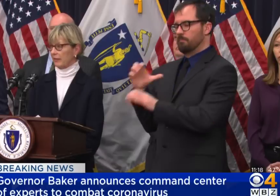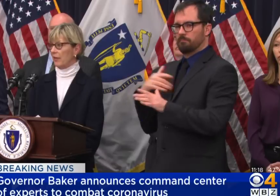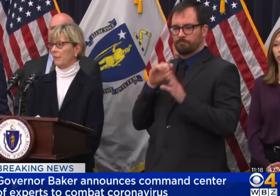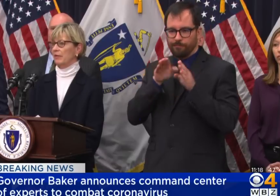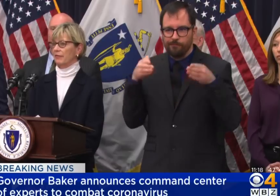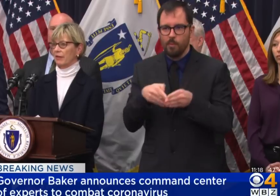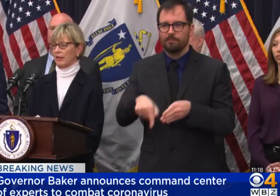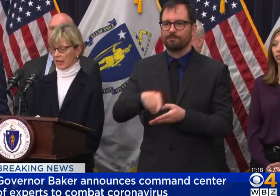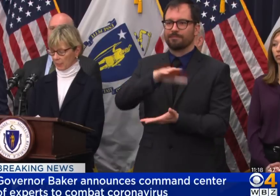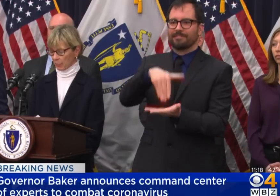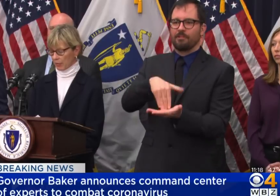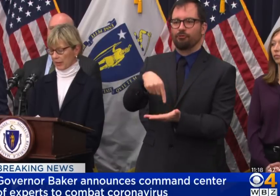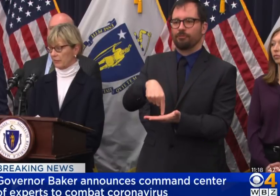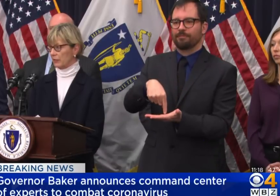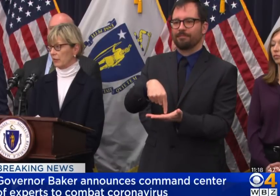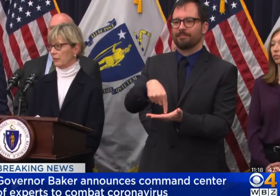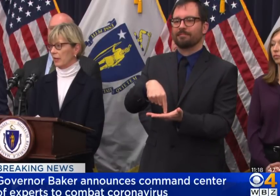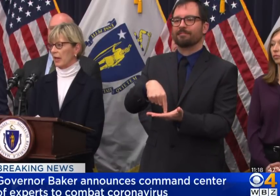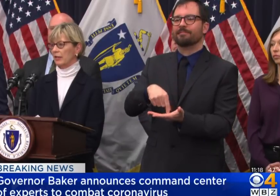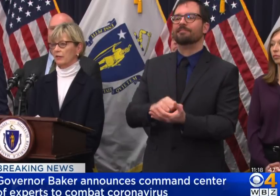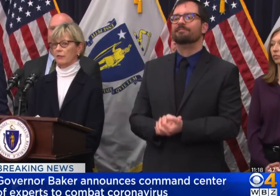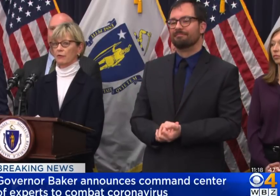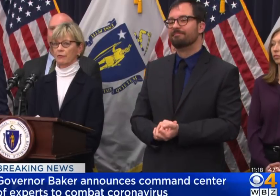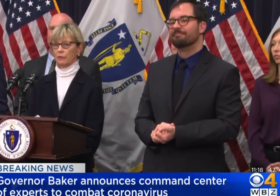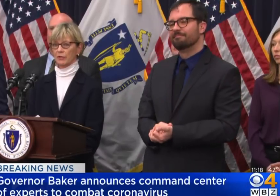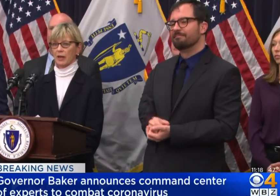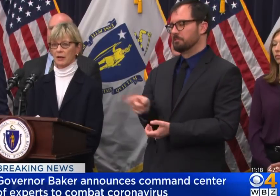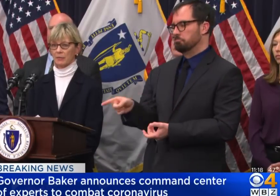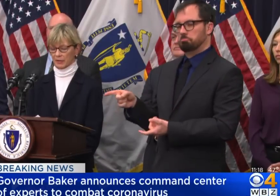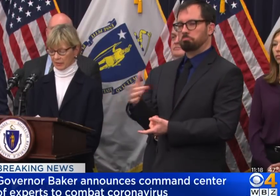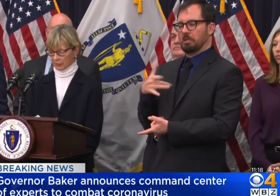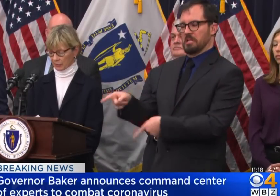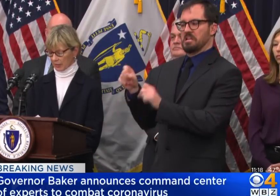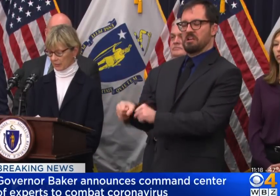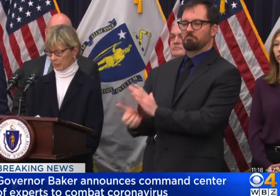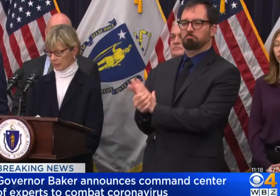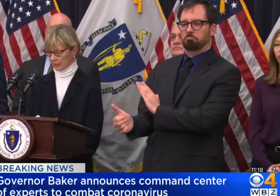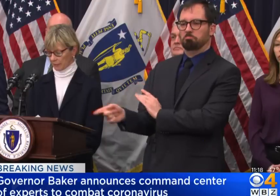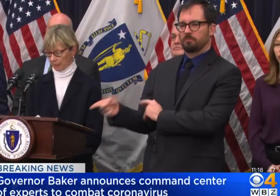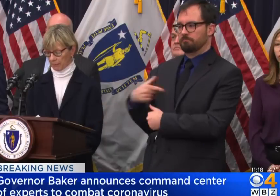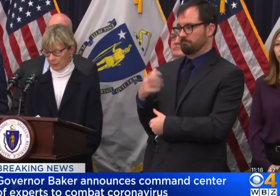DAY-TO-DAY RESPONSIBILITIES TO MY ASSISTANT SECRETARY AND HEALTH AND HUMAN SERVICES AND OUR MEDICAID DIRECTOR.